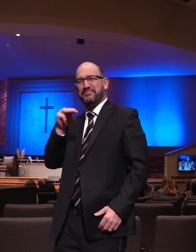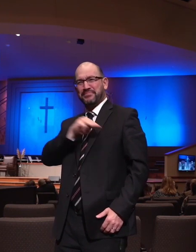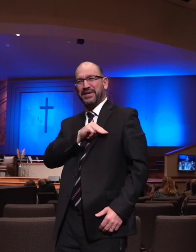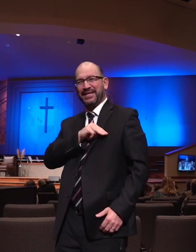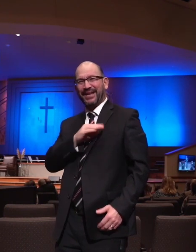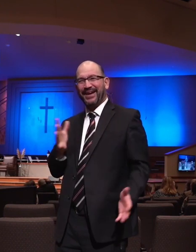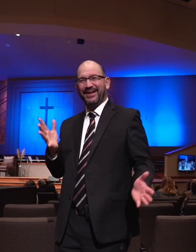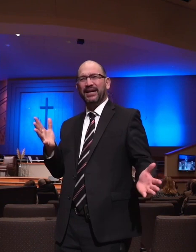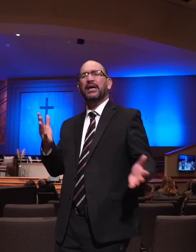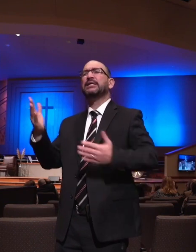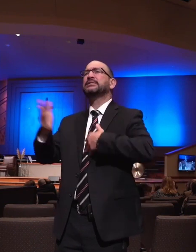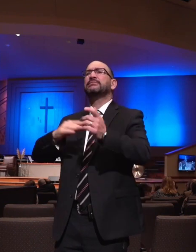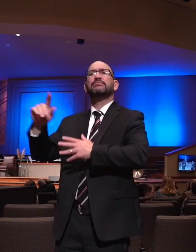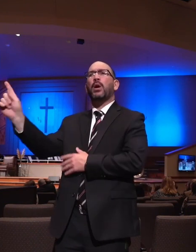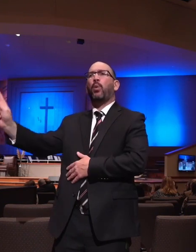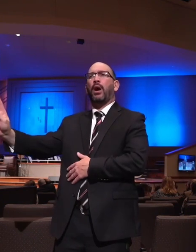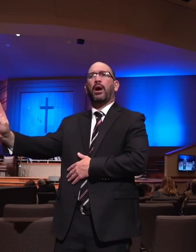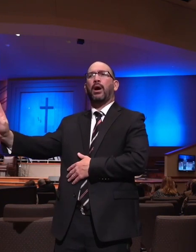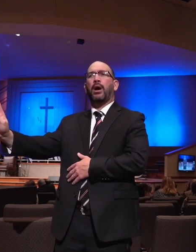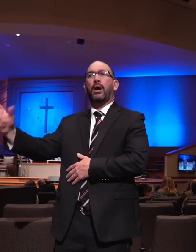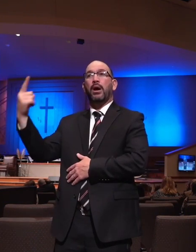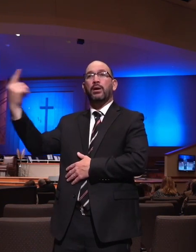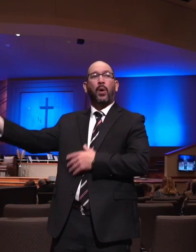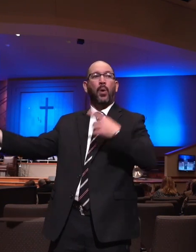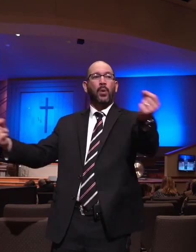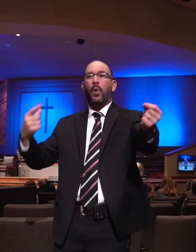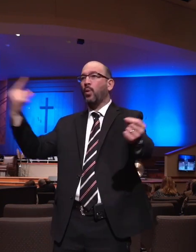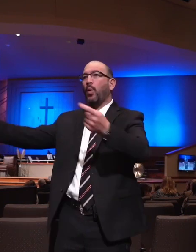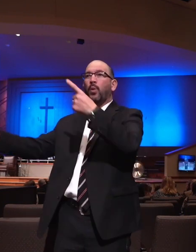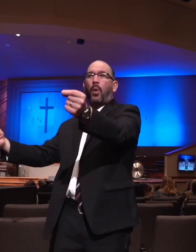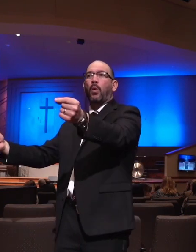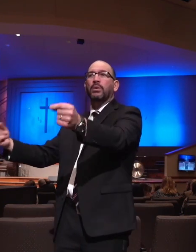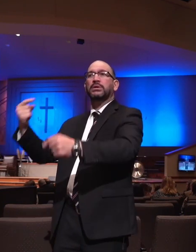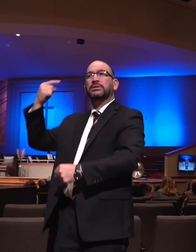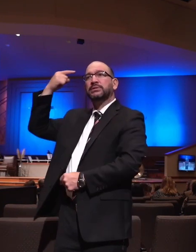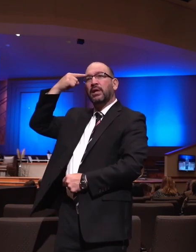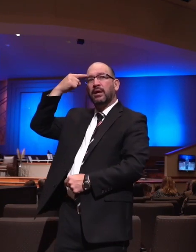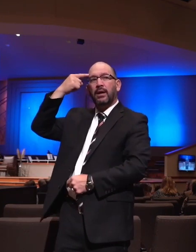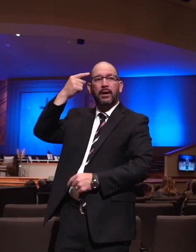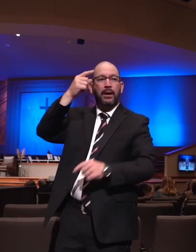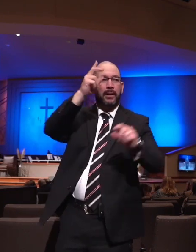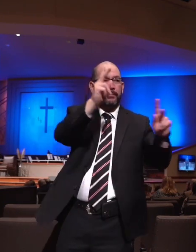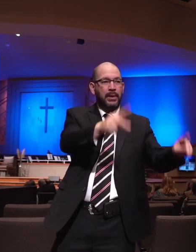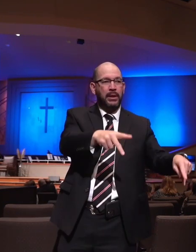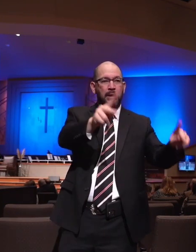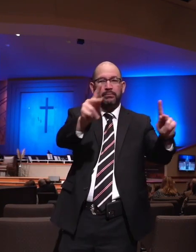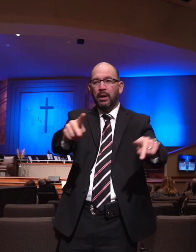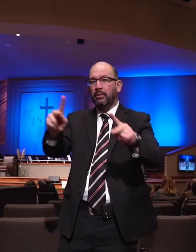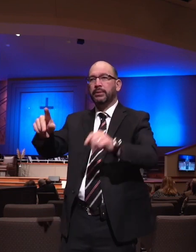care where you go wherever you go think of every time you take a trip as a